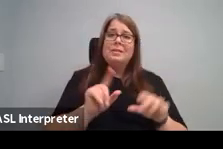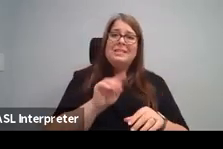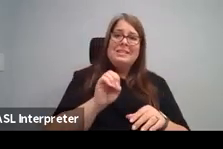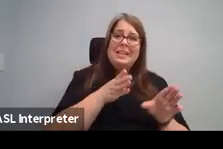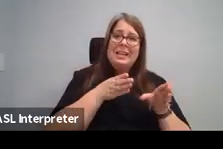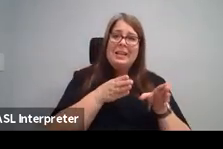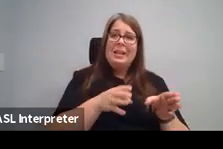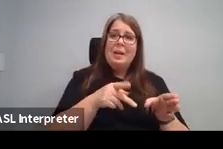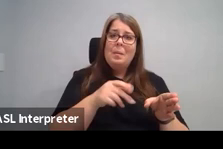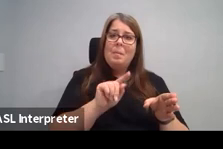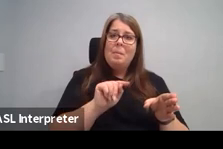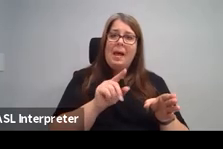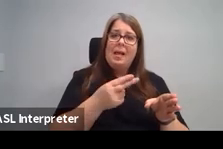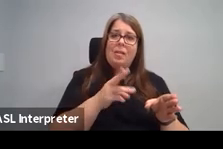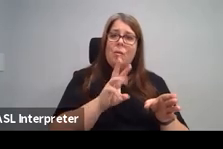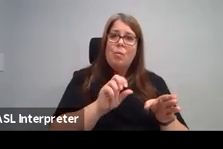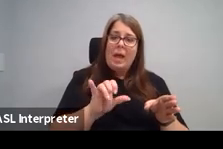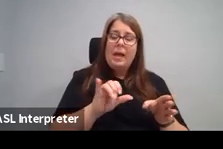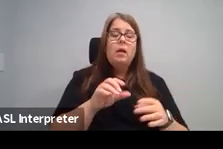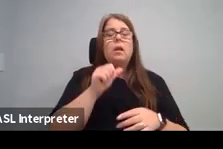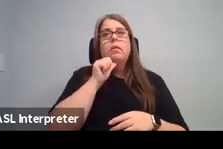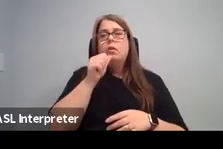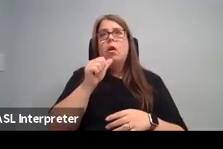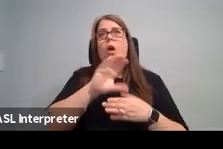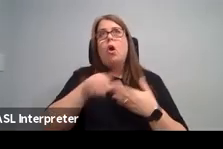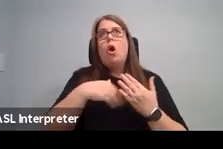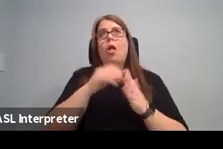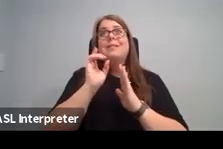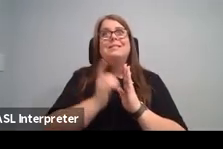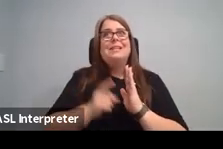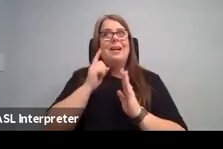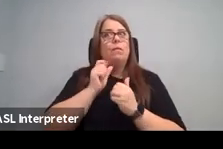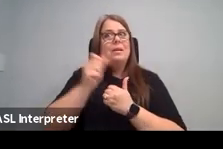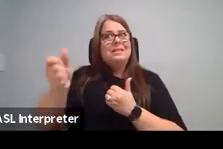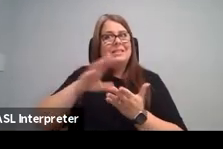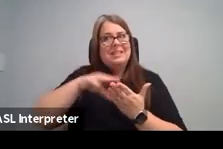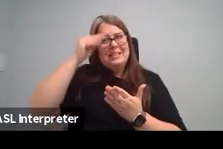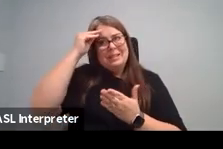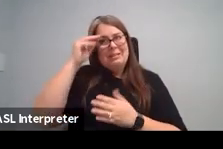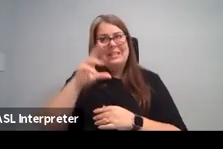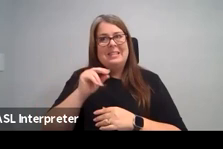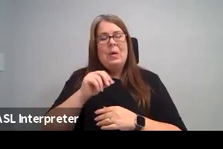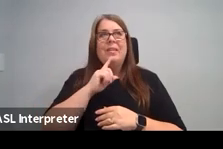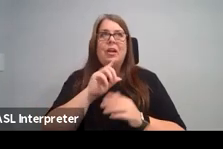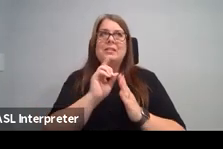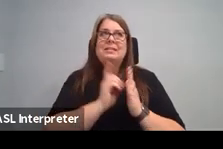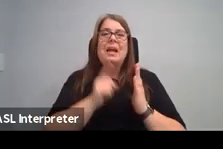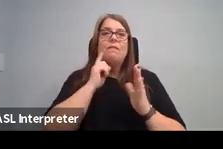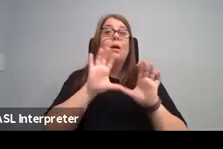Allison Frenzel : And the plan. They're not all designed for distance learning. I have to contextualize that they are designed for classroom implementation, but the newest